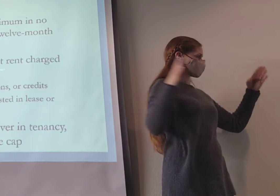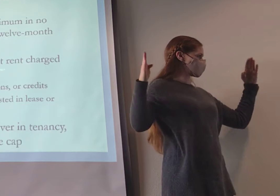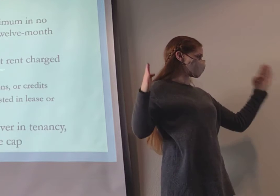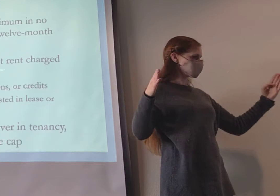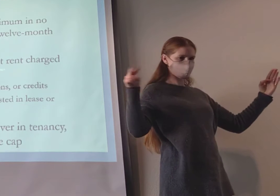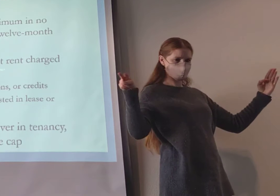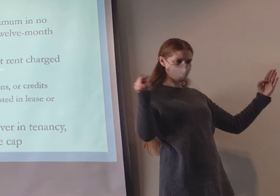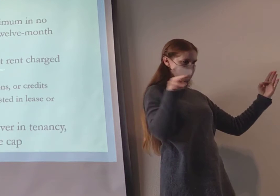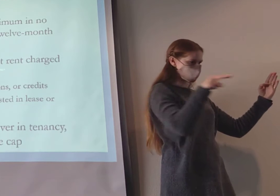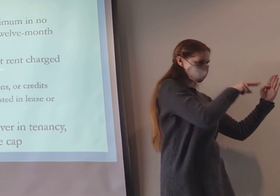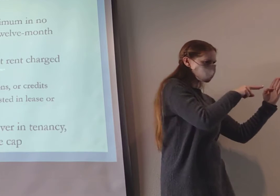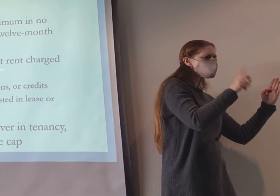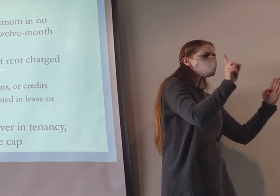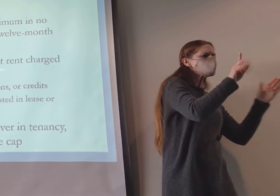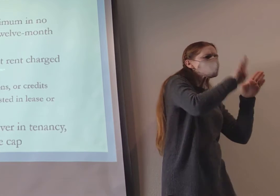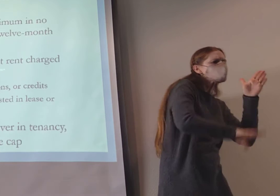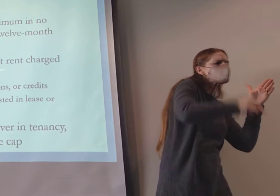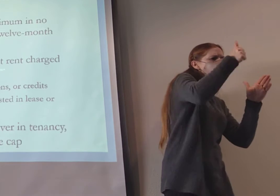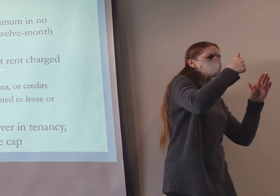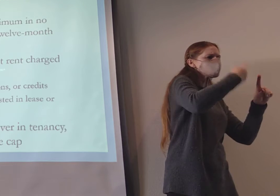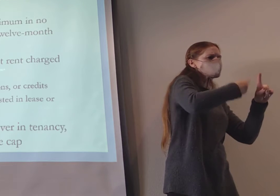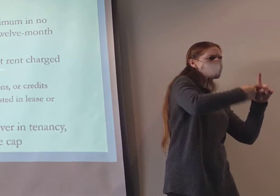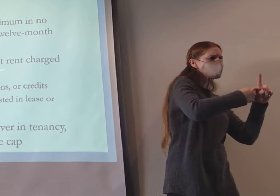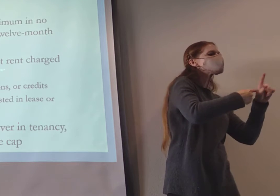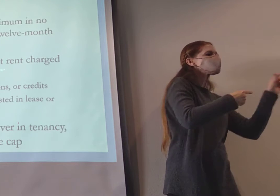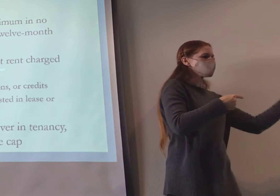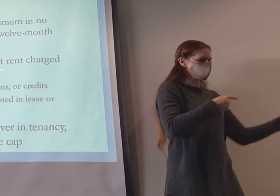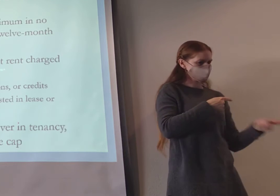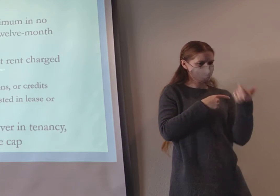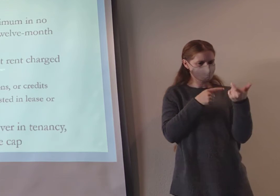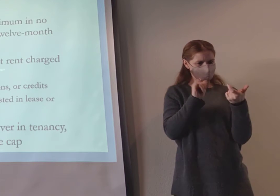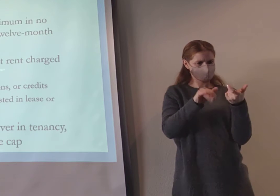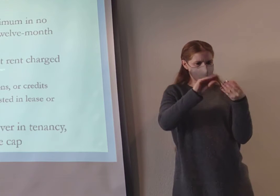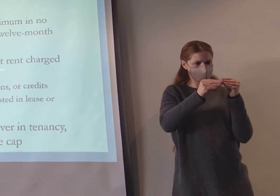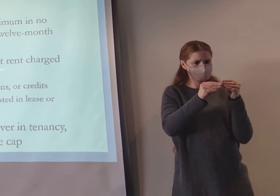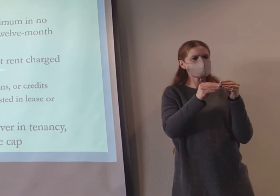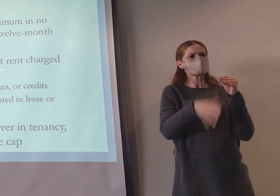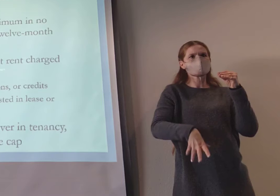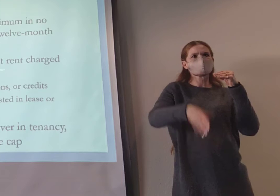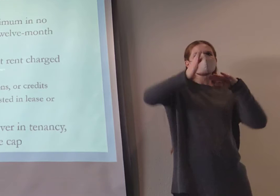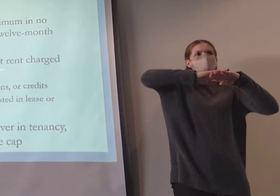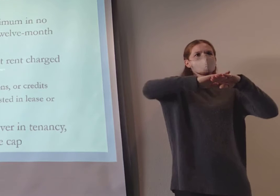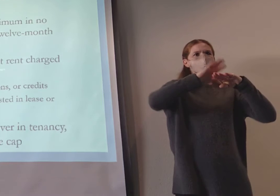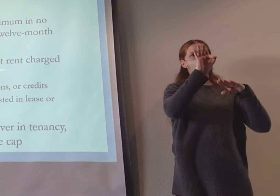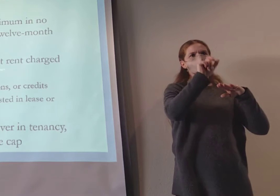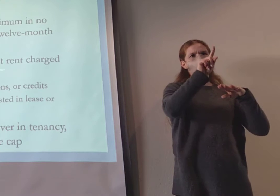If the landlord rents it to a new family, or a new individual, they are allowed to raise